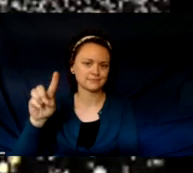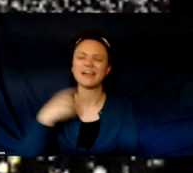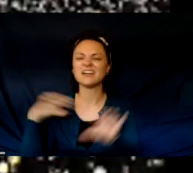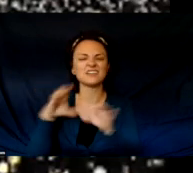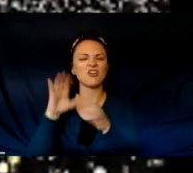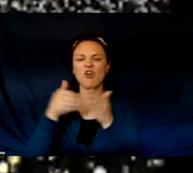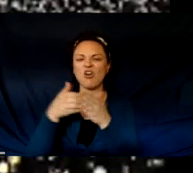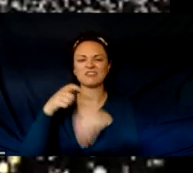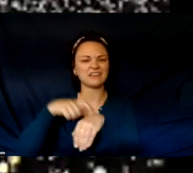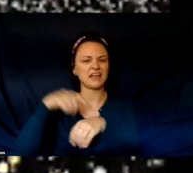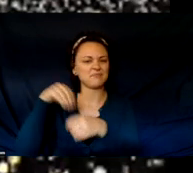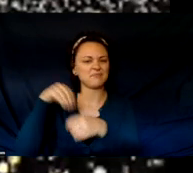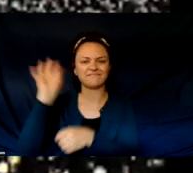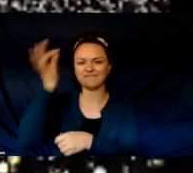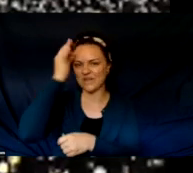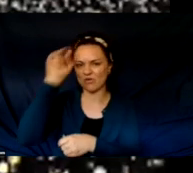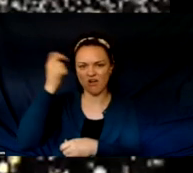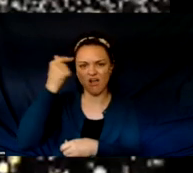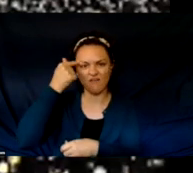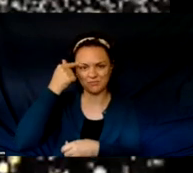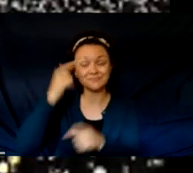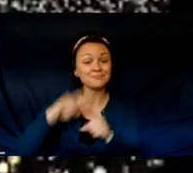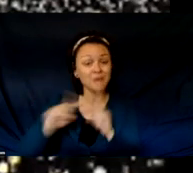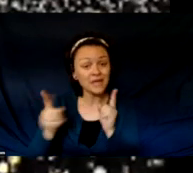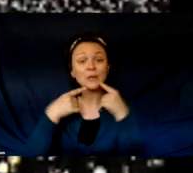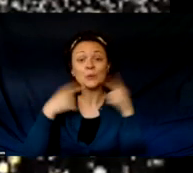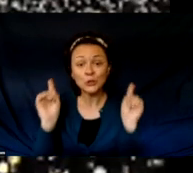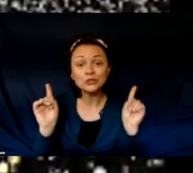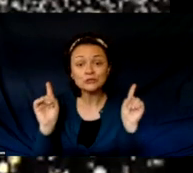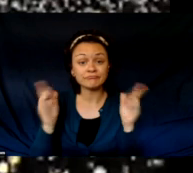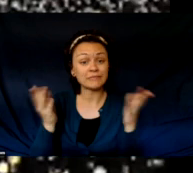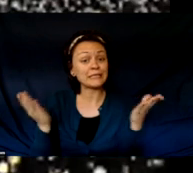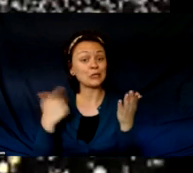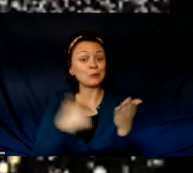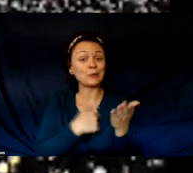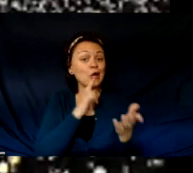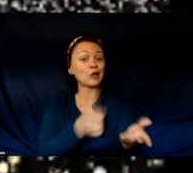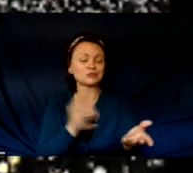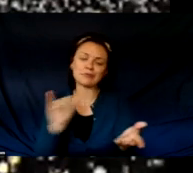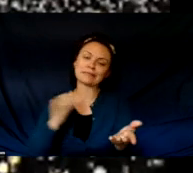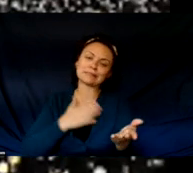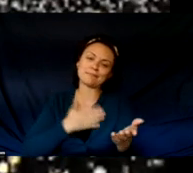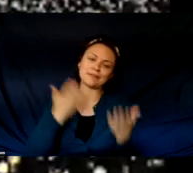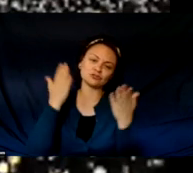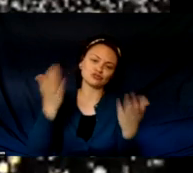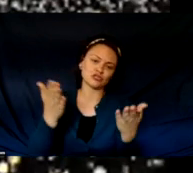but it worked, and here we are. That's my suggestion to you.